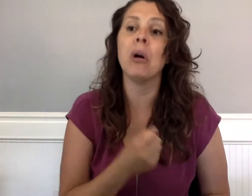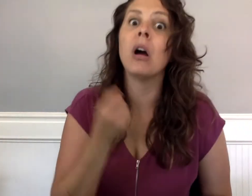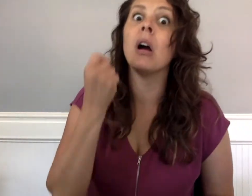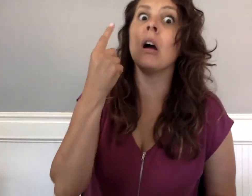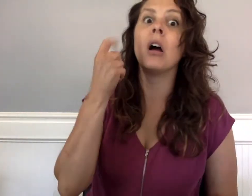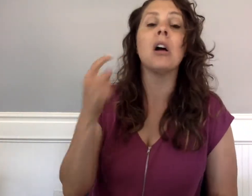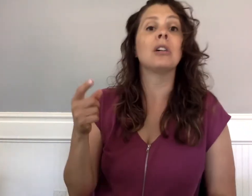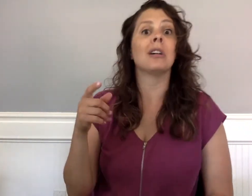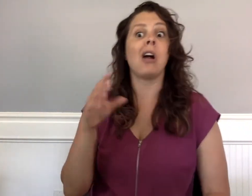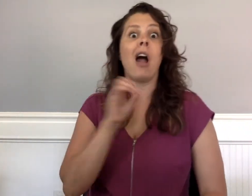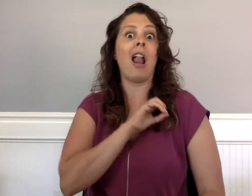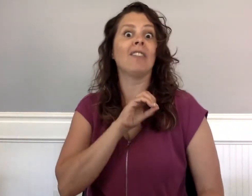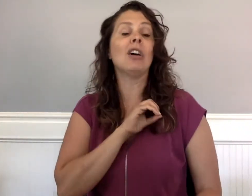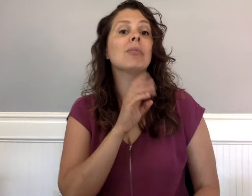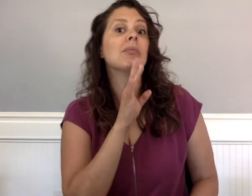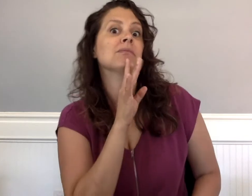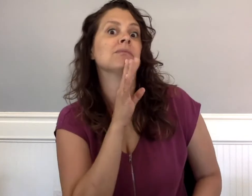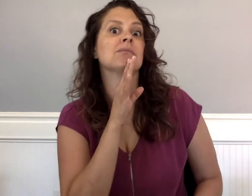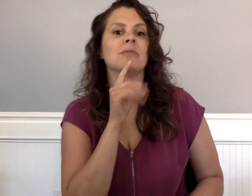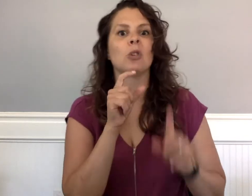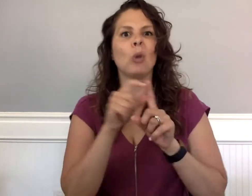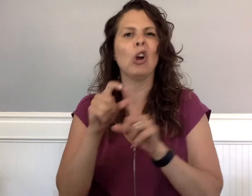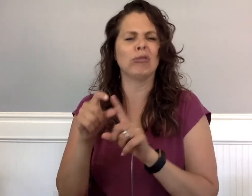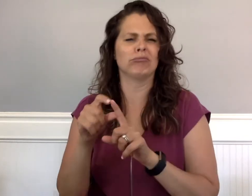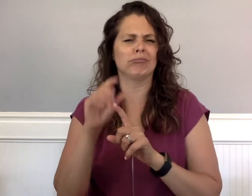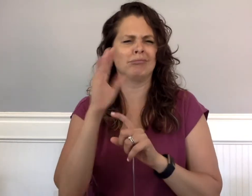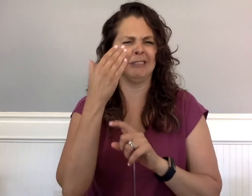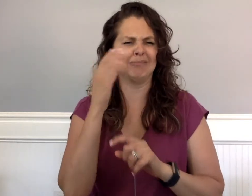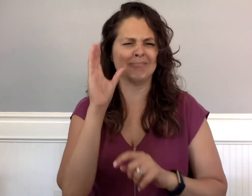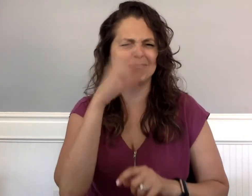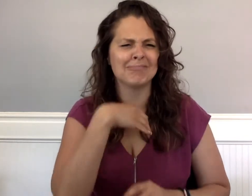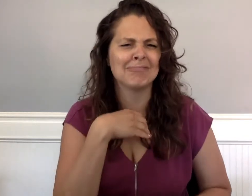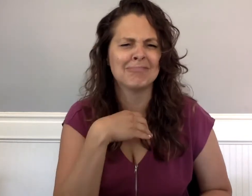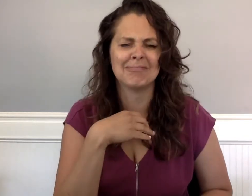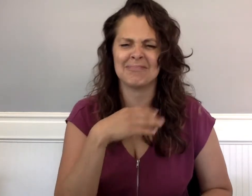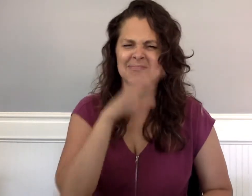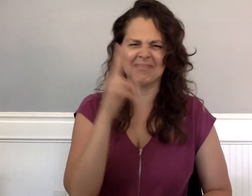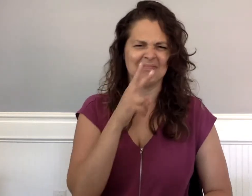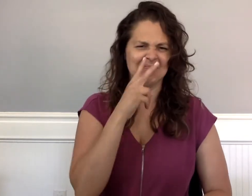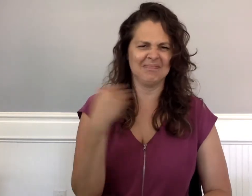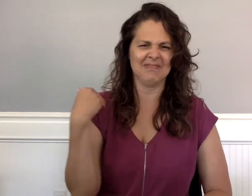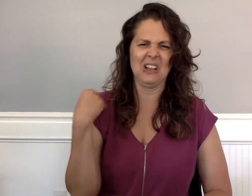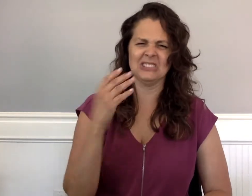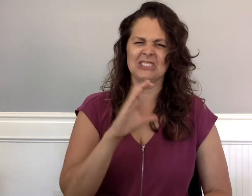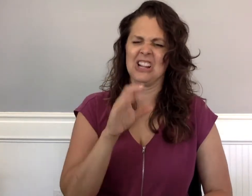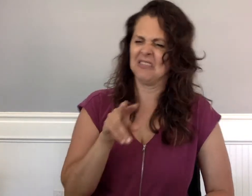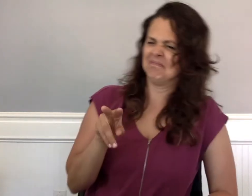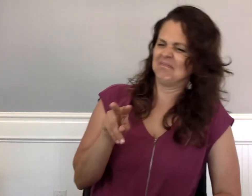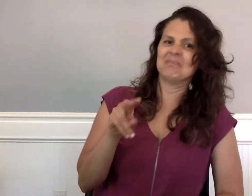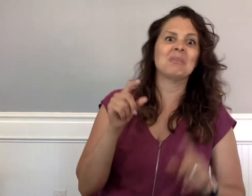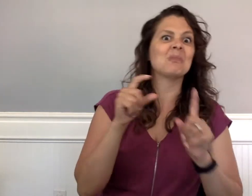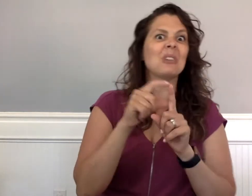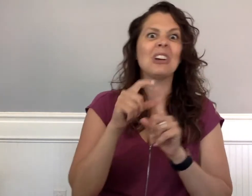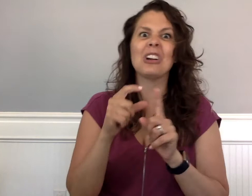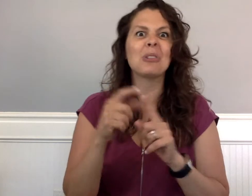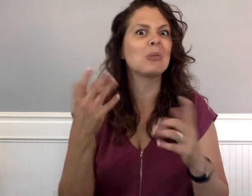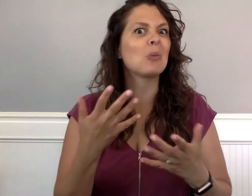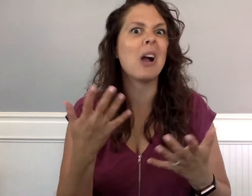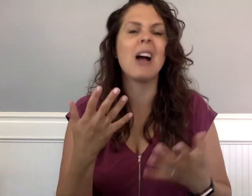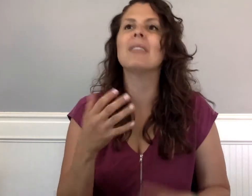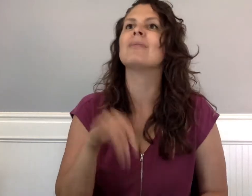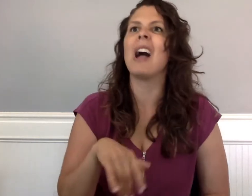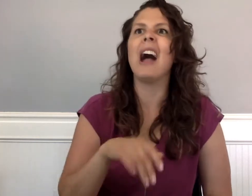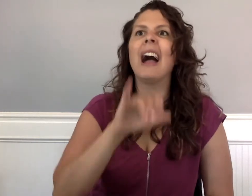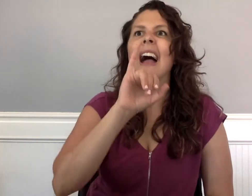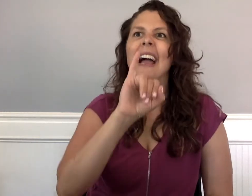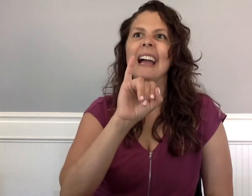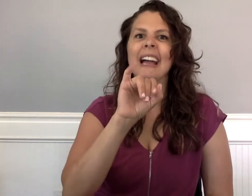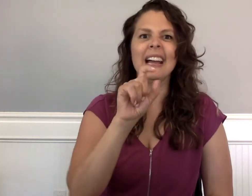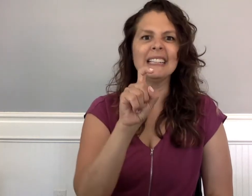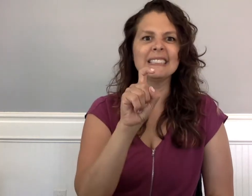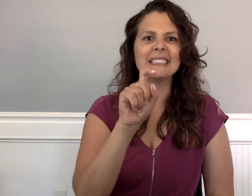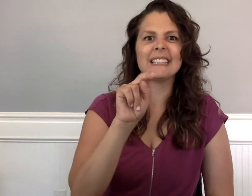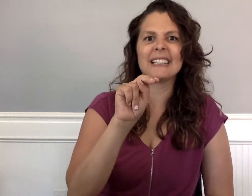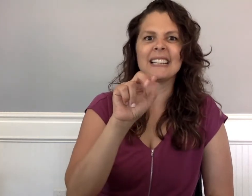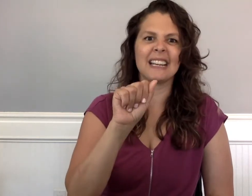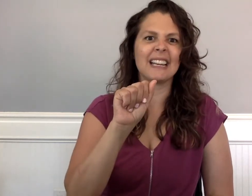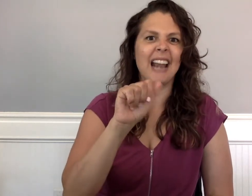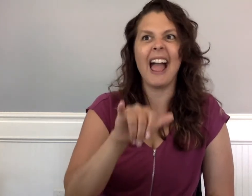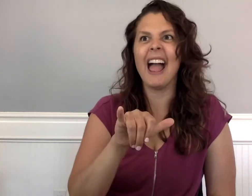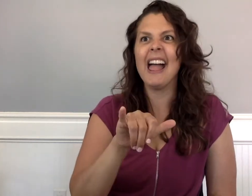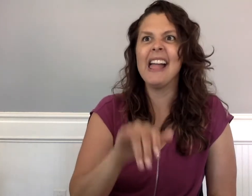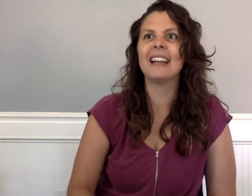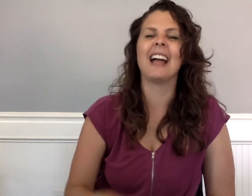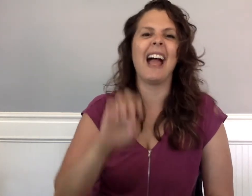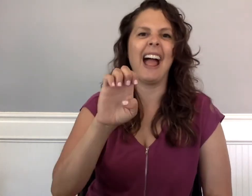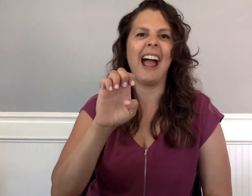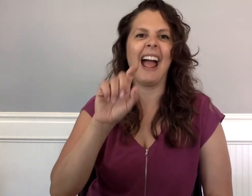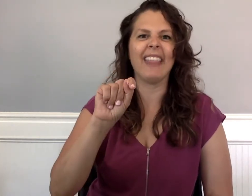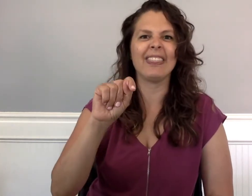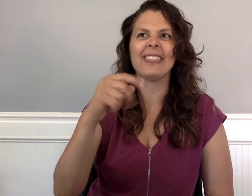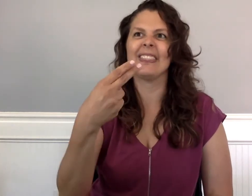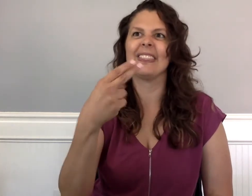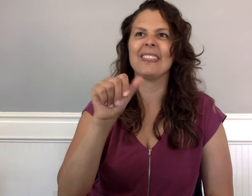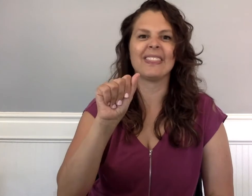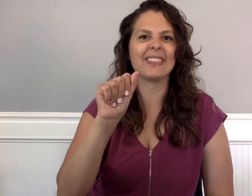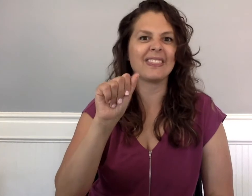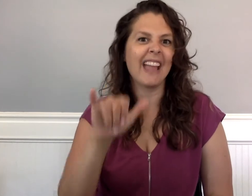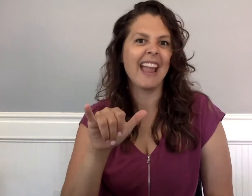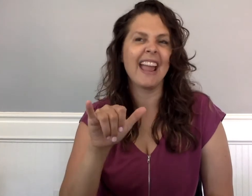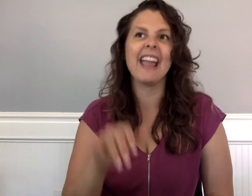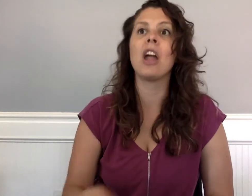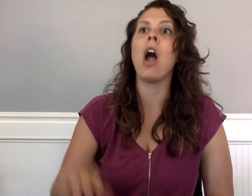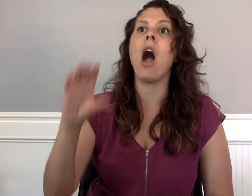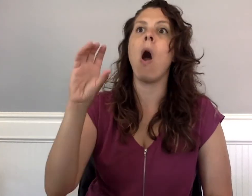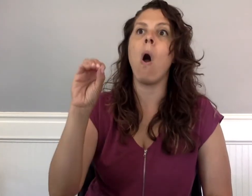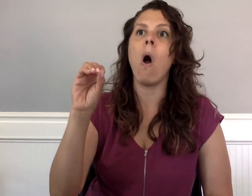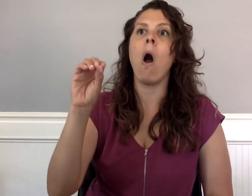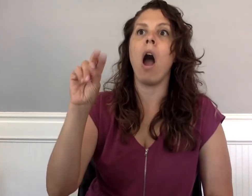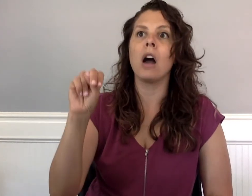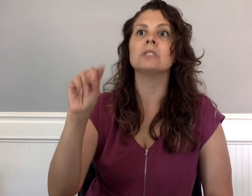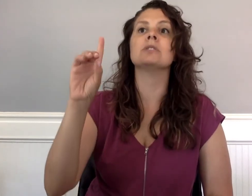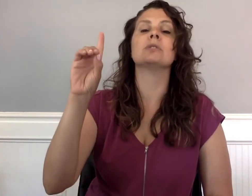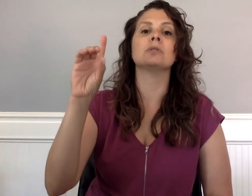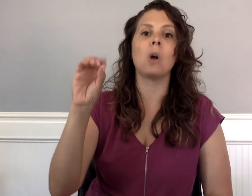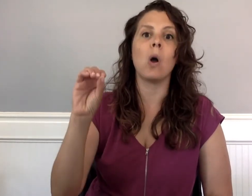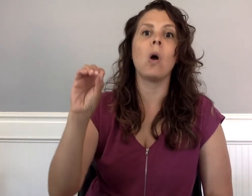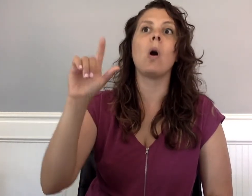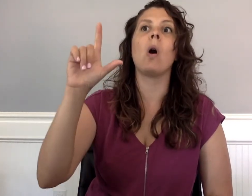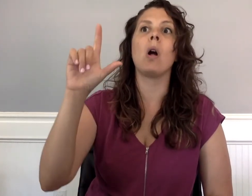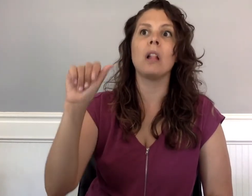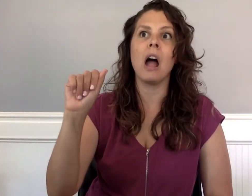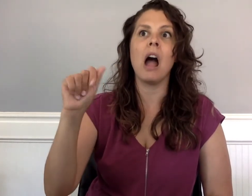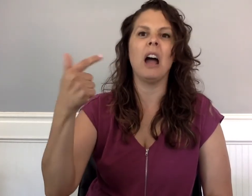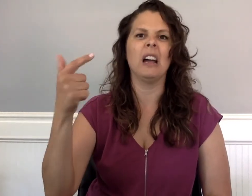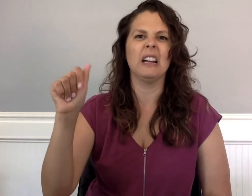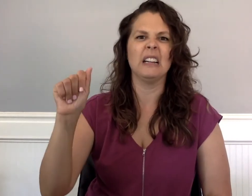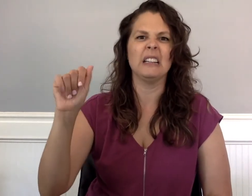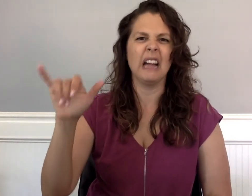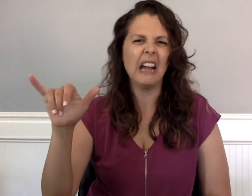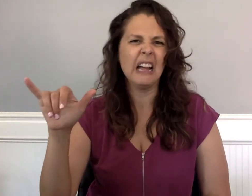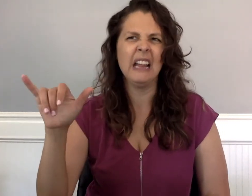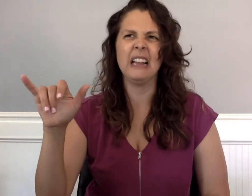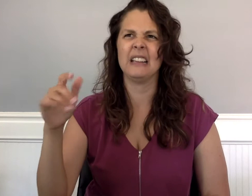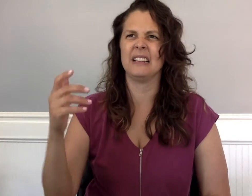Then Oliver added strange words, "ixnay ethay ondolagay."